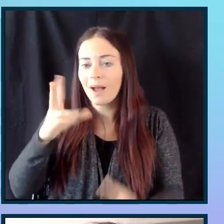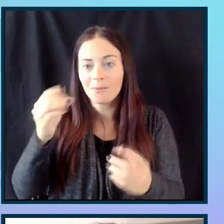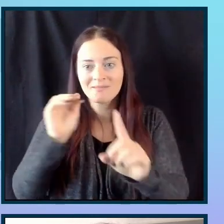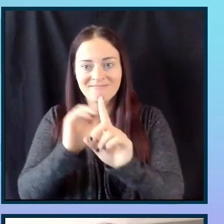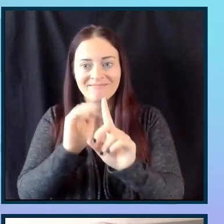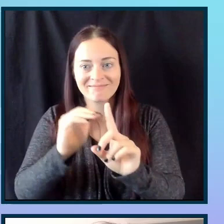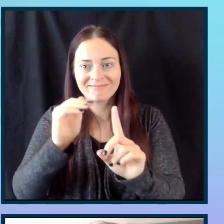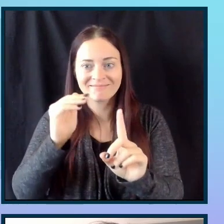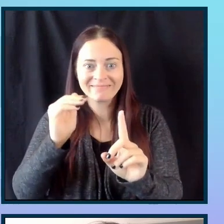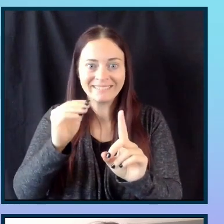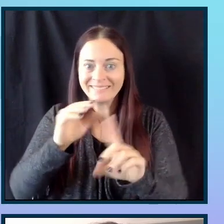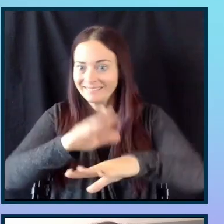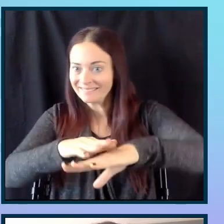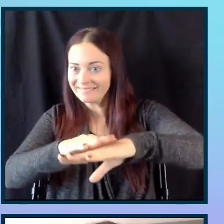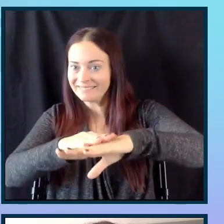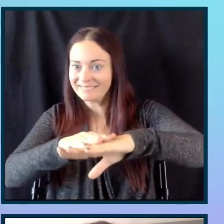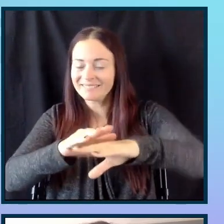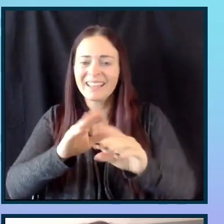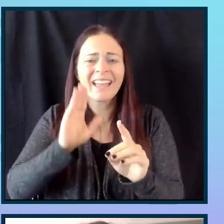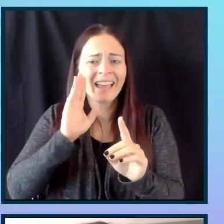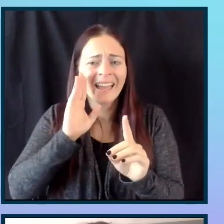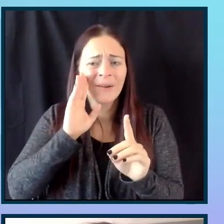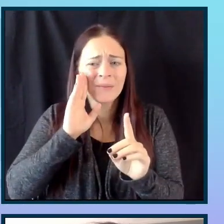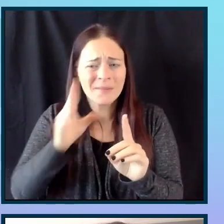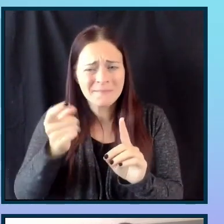It's gonna get a little bit complicated, so strap in.